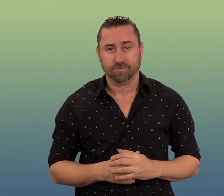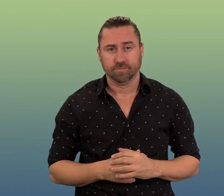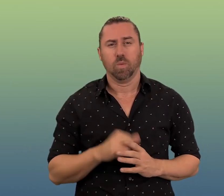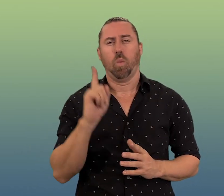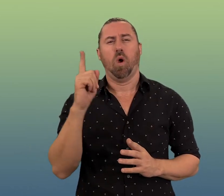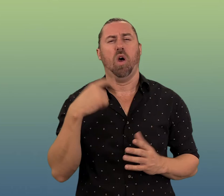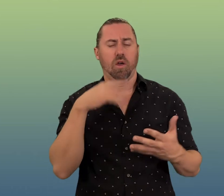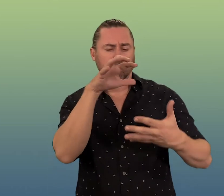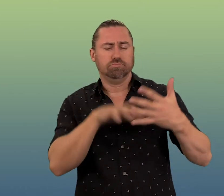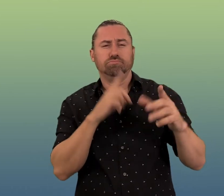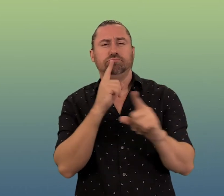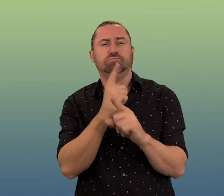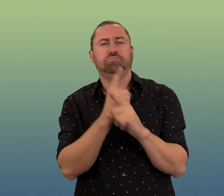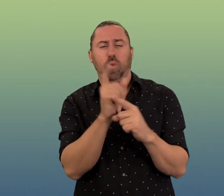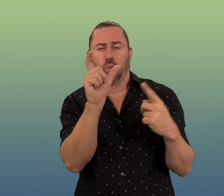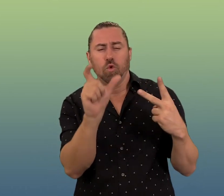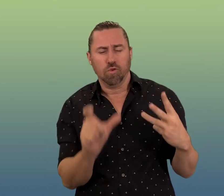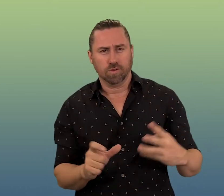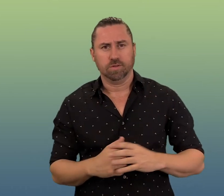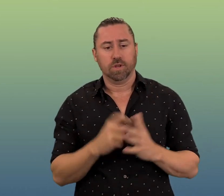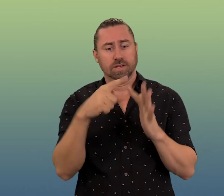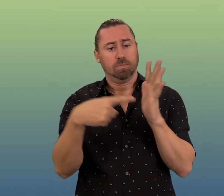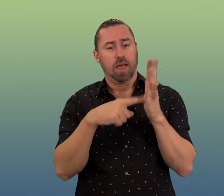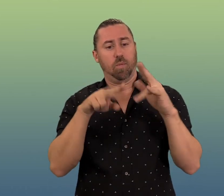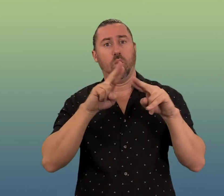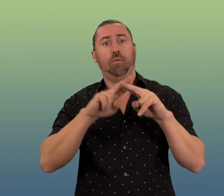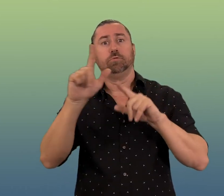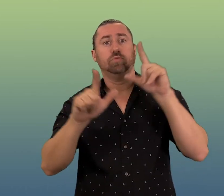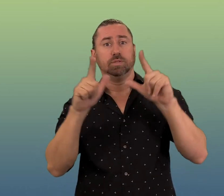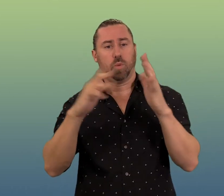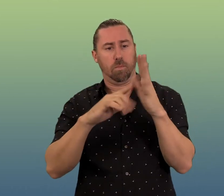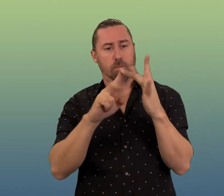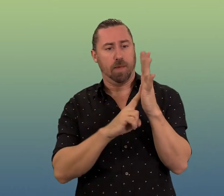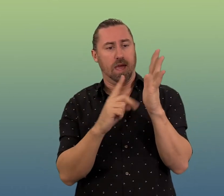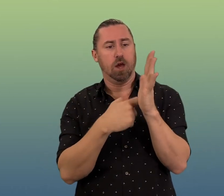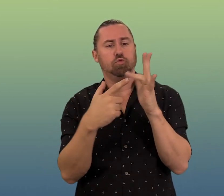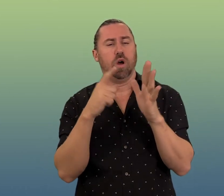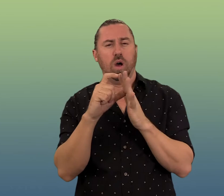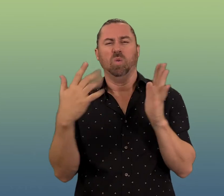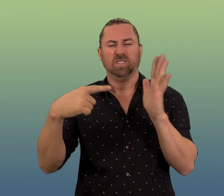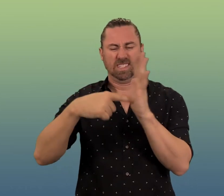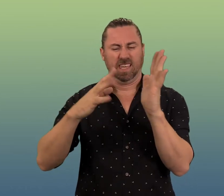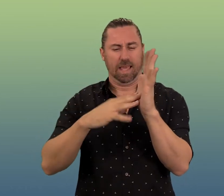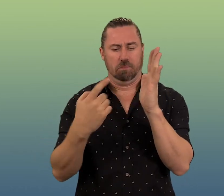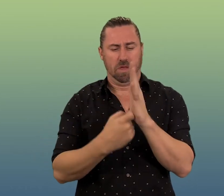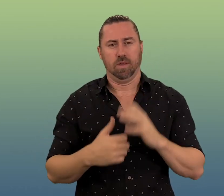Common terms used throughout this document. Department of Transport and Main Roads, TMR.